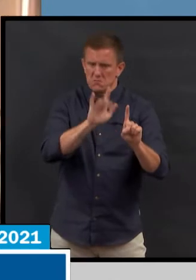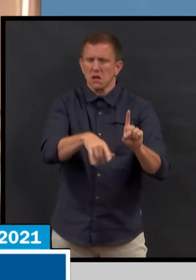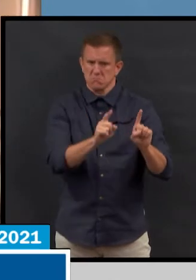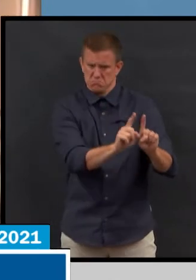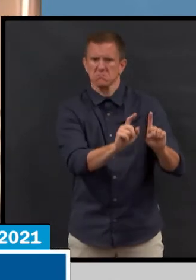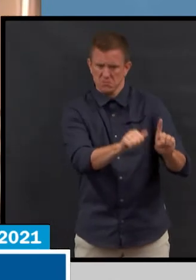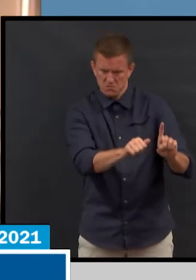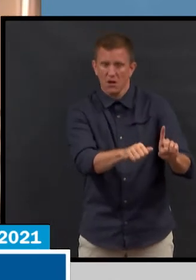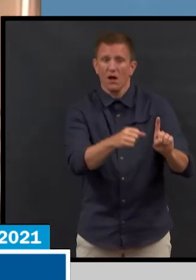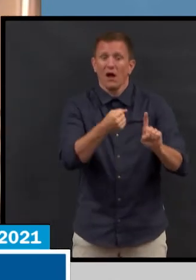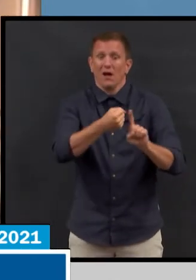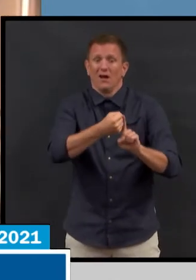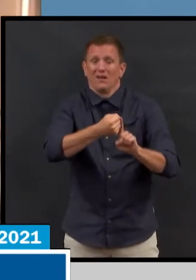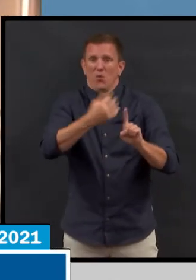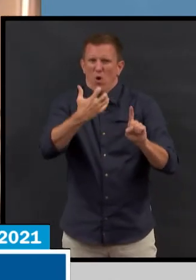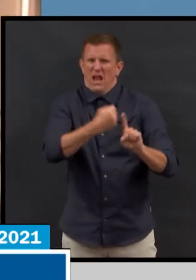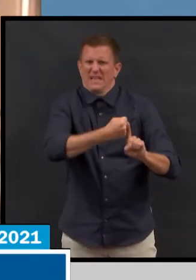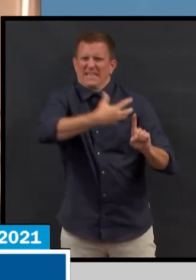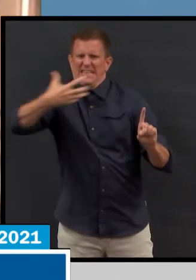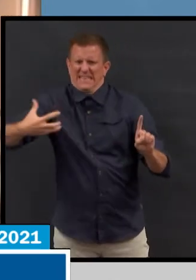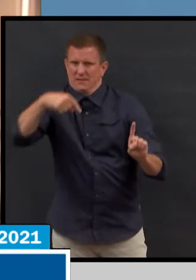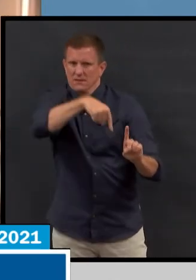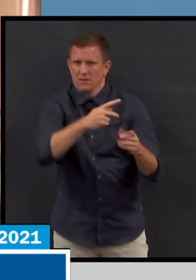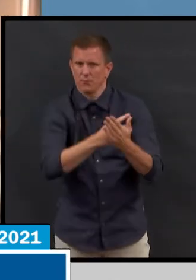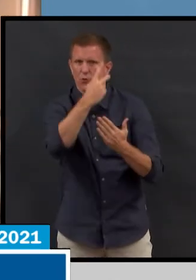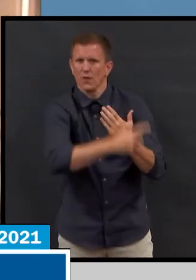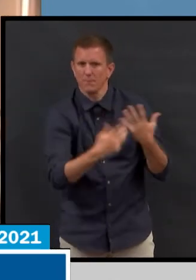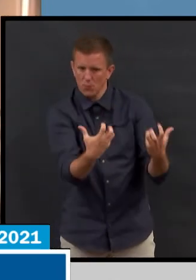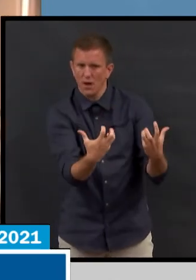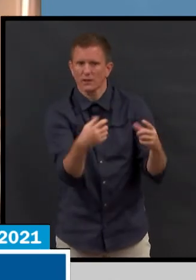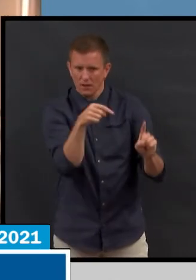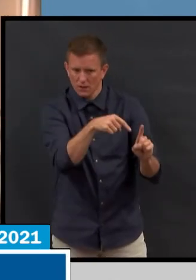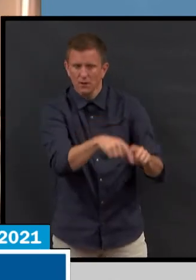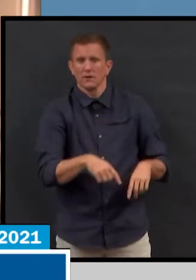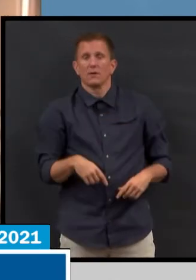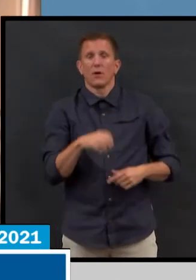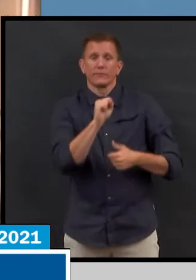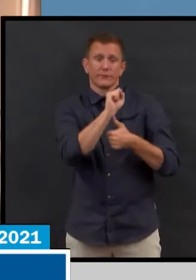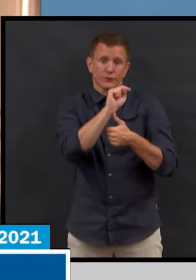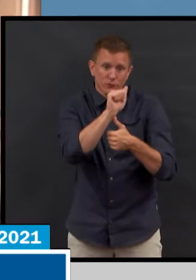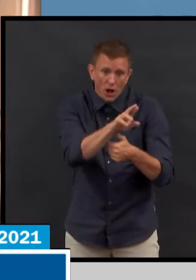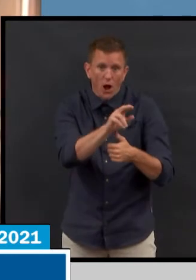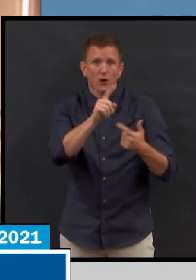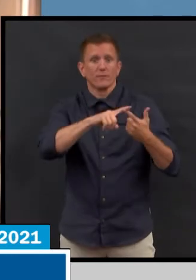the police department is also through caring for denver uh put together a case manager